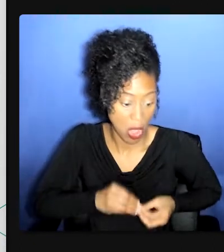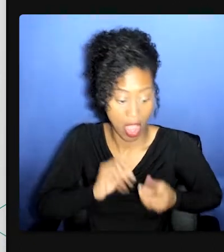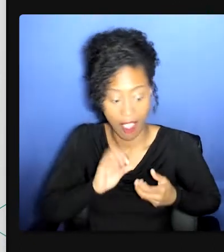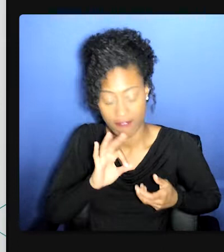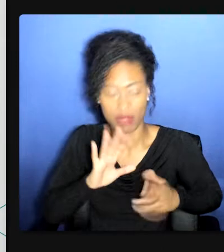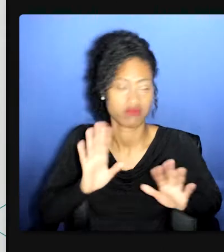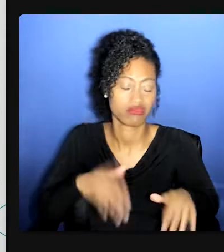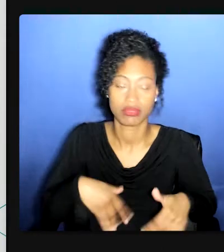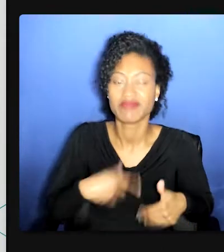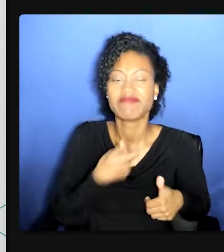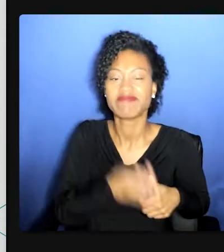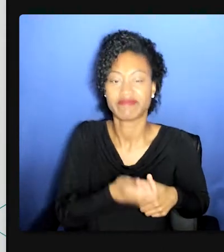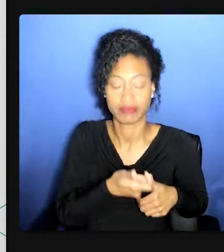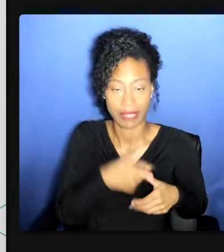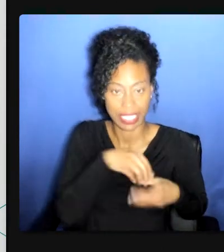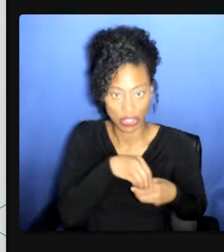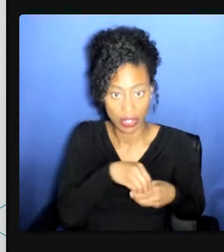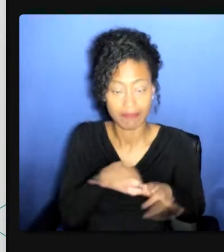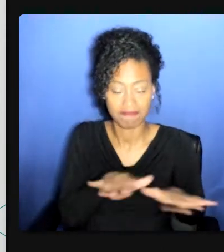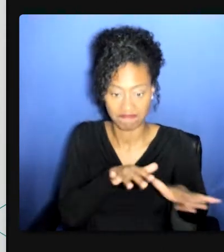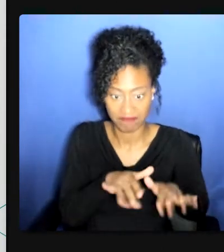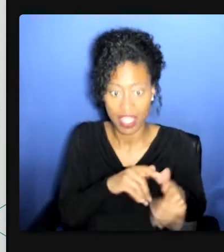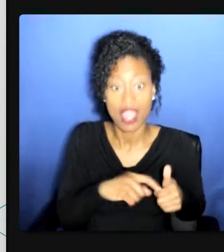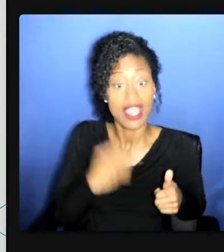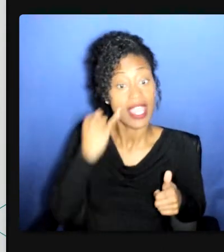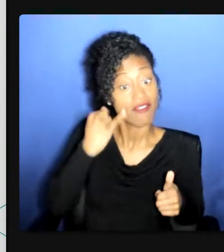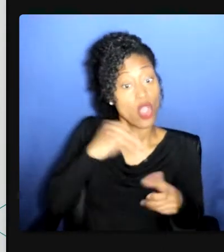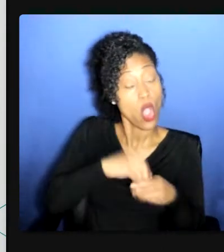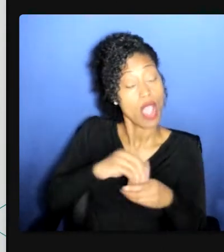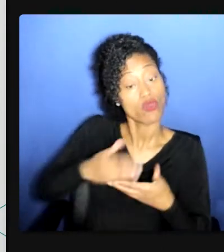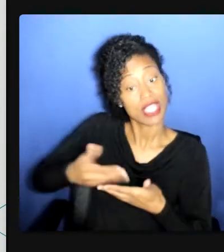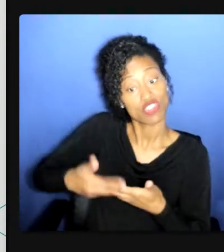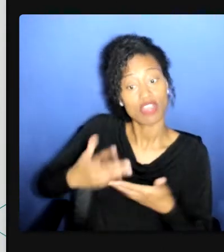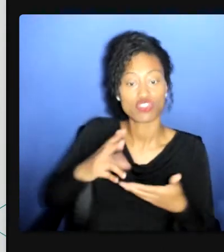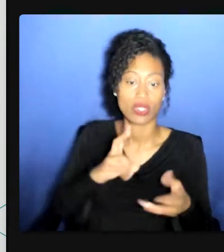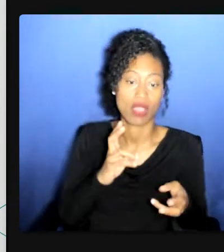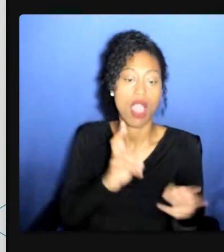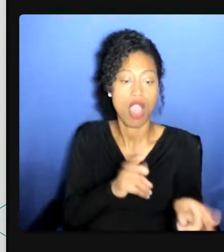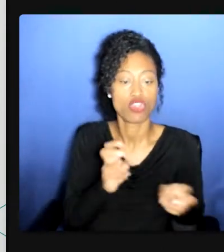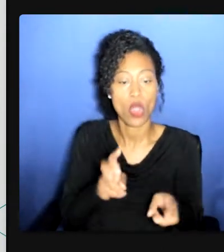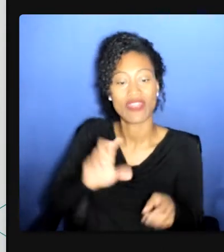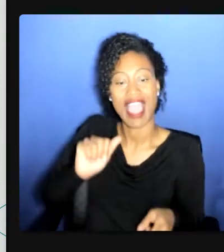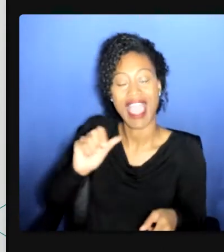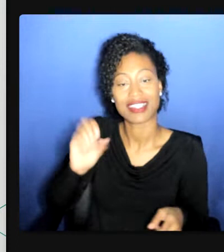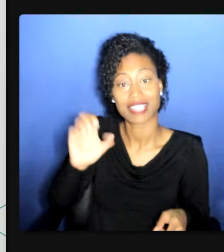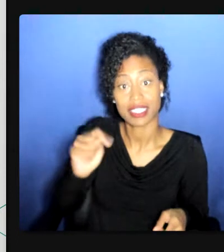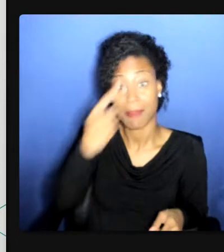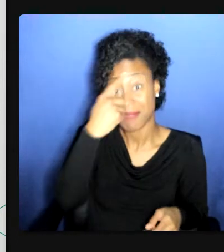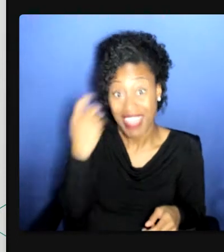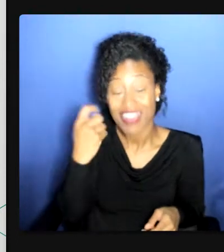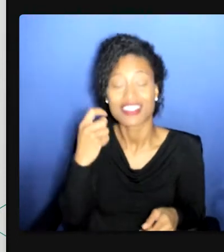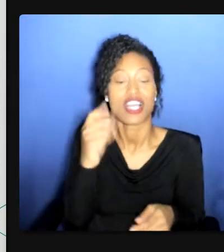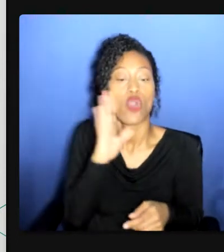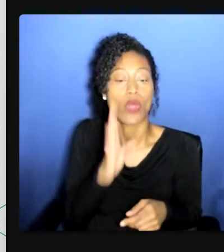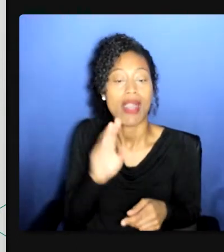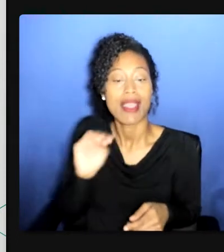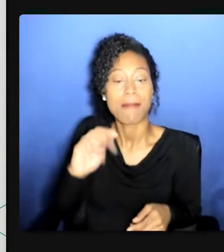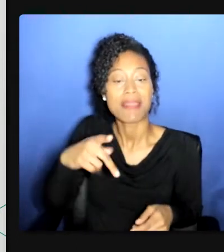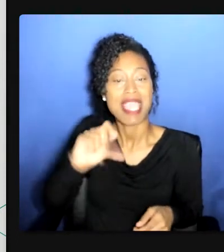When deploying servers as containers on Windows you just unload the asset and MPS will build the container.